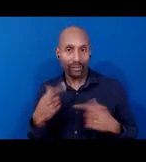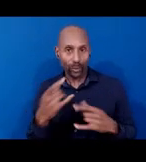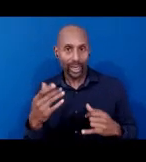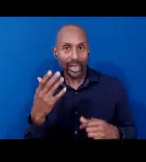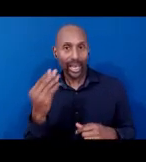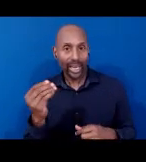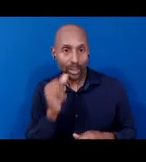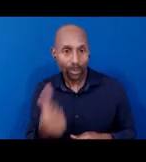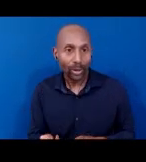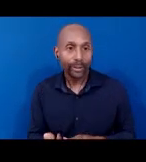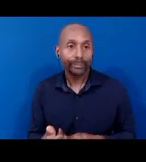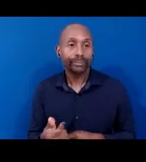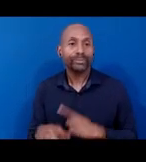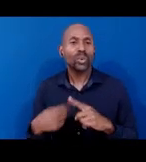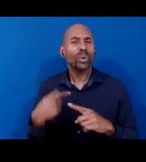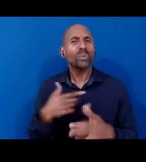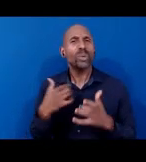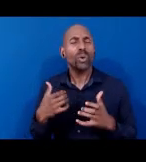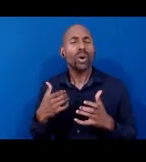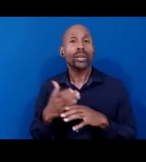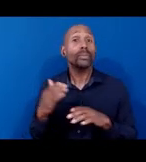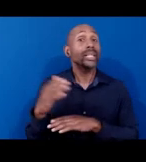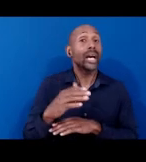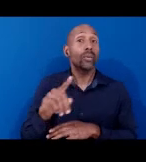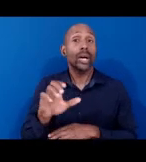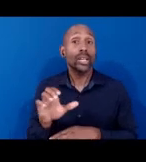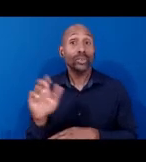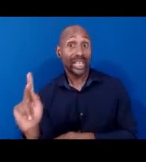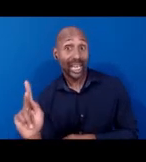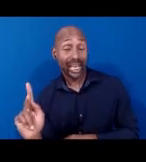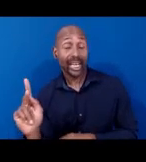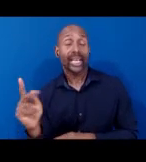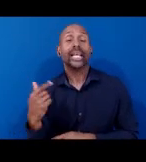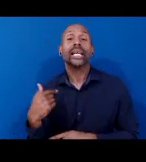great goal of recruiting and preparing 108,000 STEM teachers.